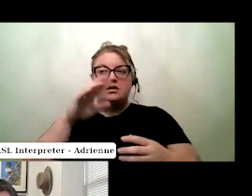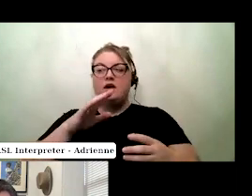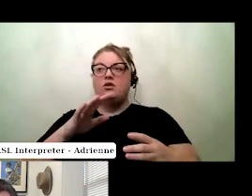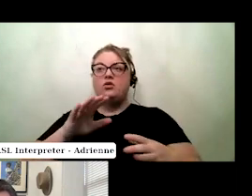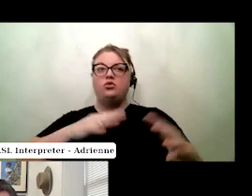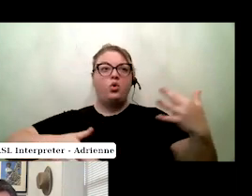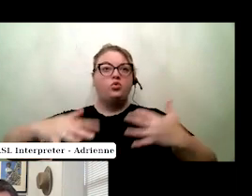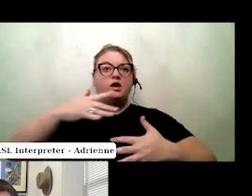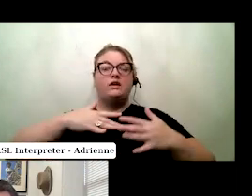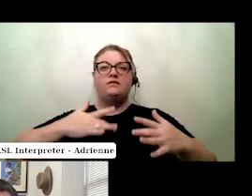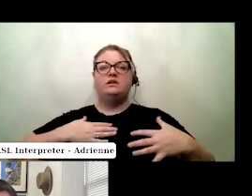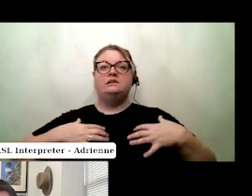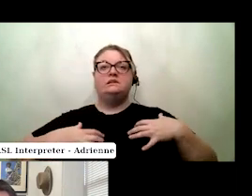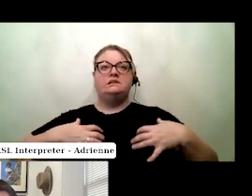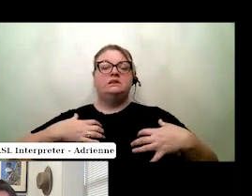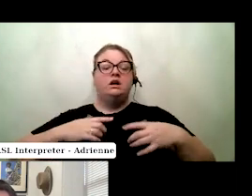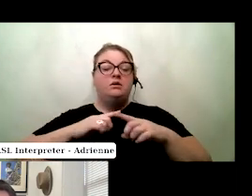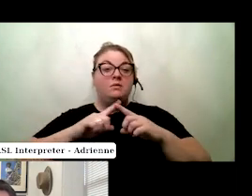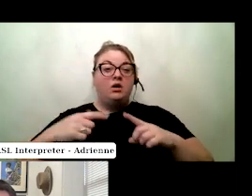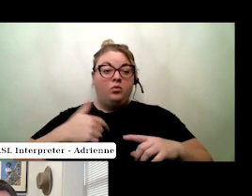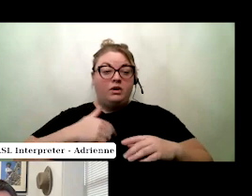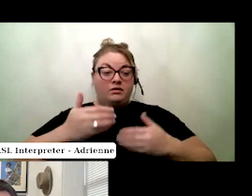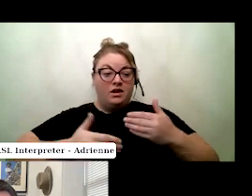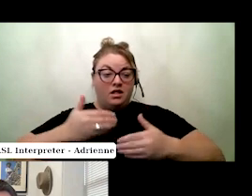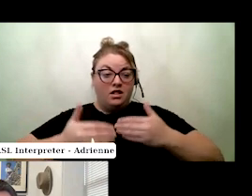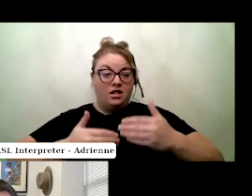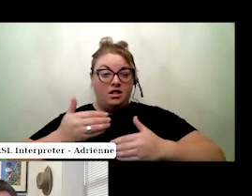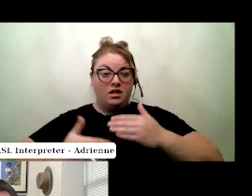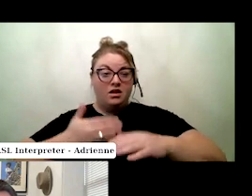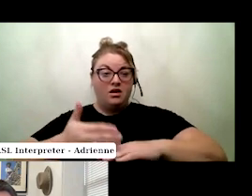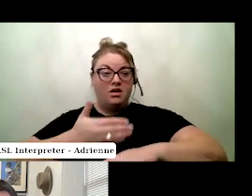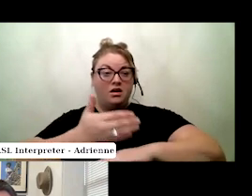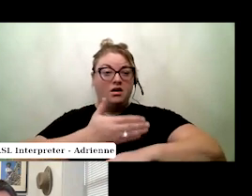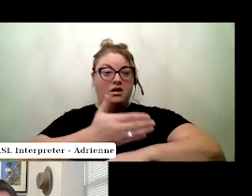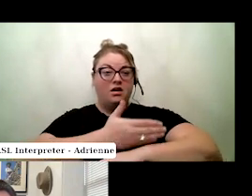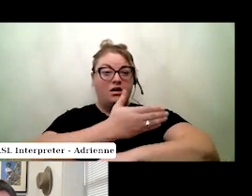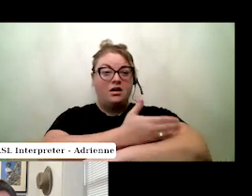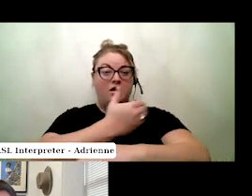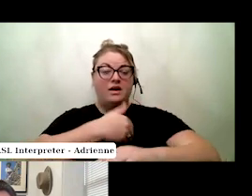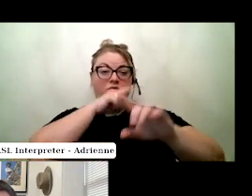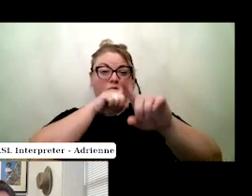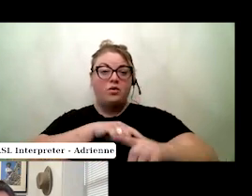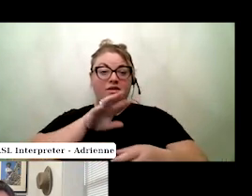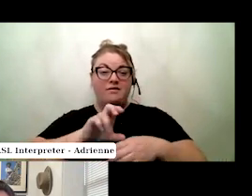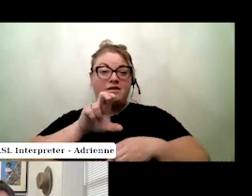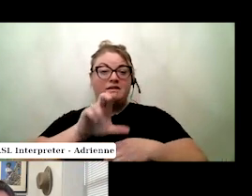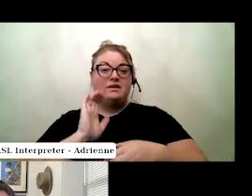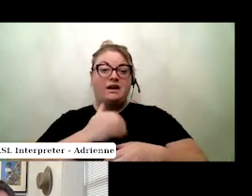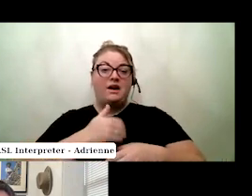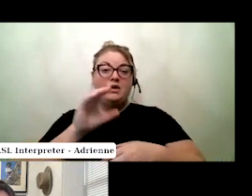Concretely. The gains that we've made and all of us collectively have have worked towards that, and investing in our care systems are at risk.